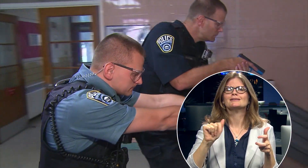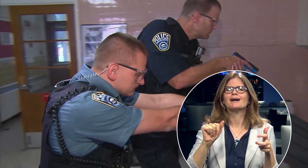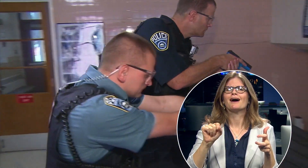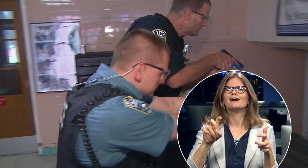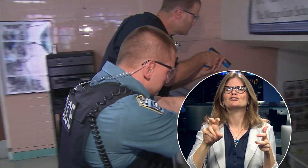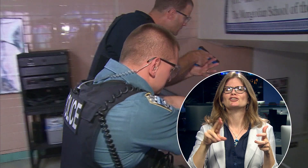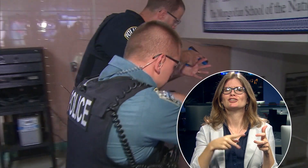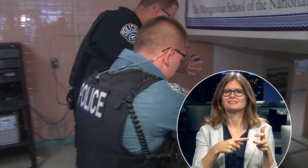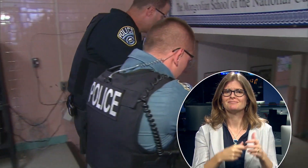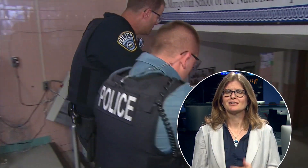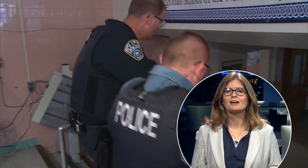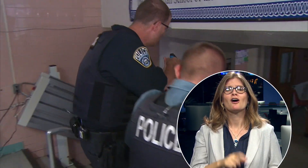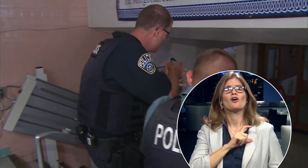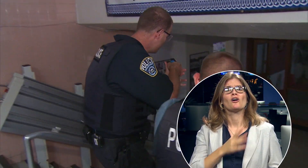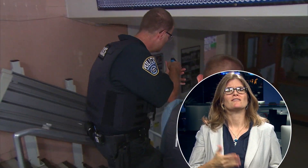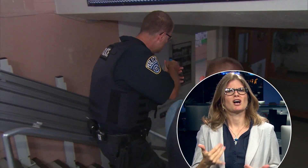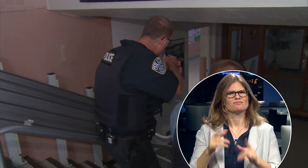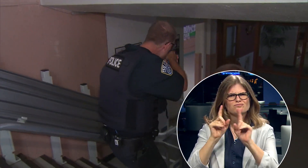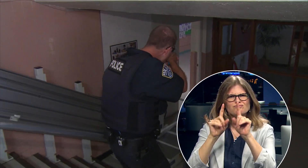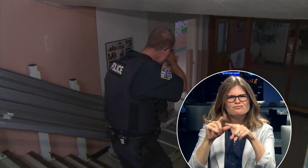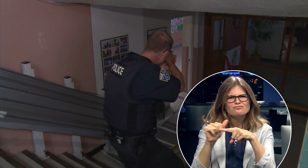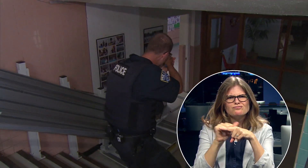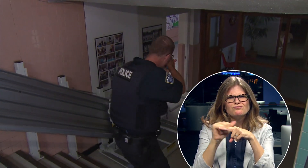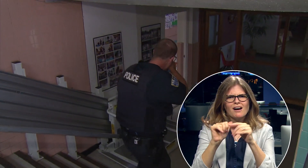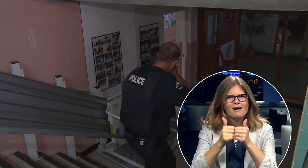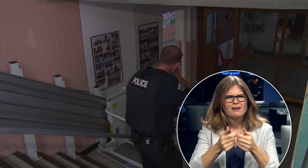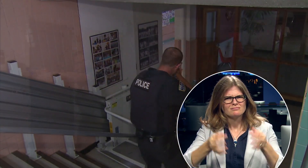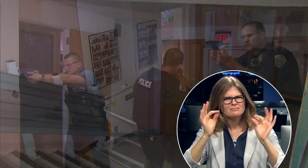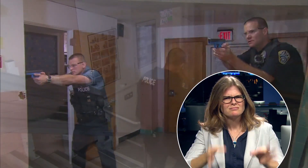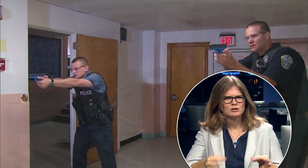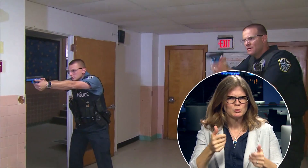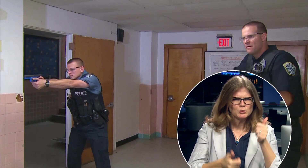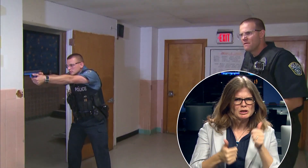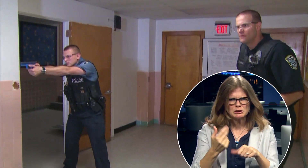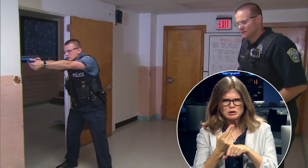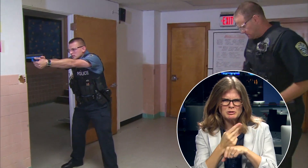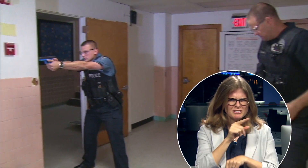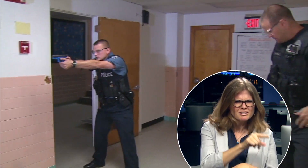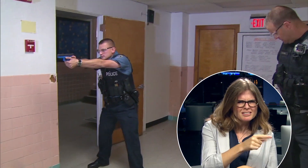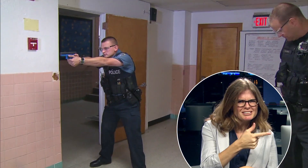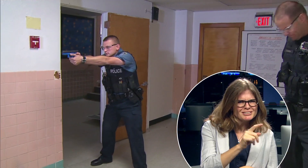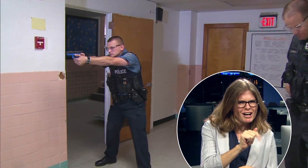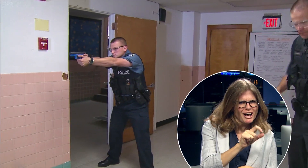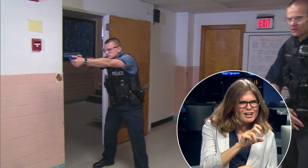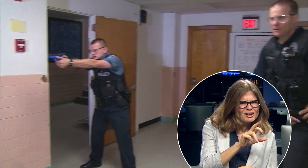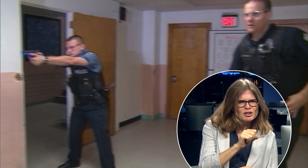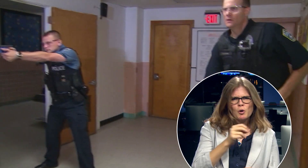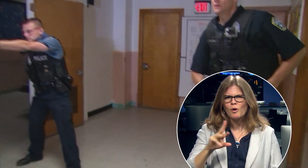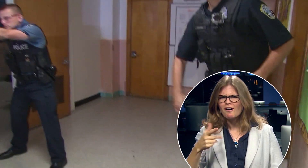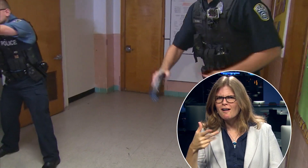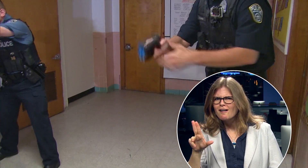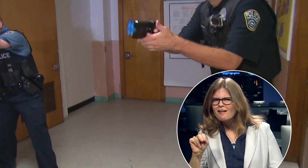swap his gun for his taser. Officers are using training sessions like these to determine